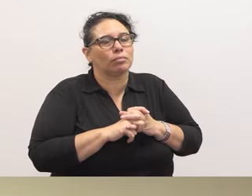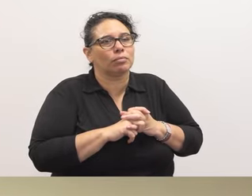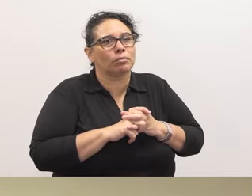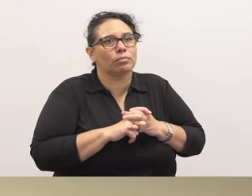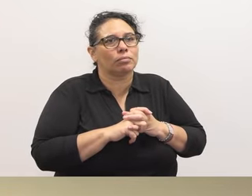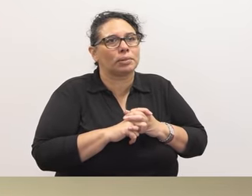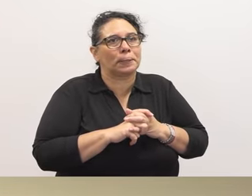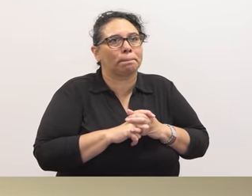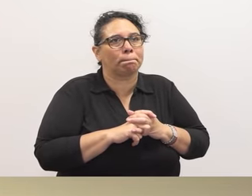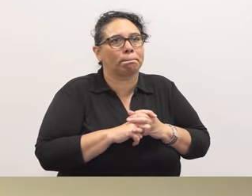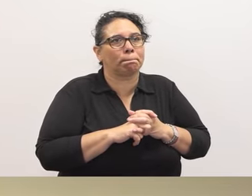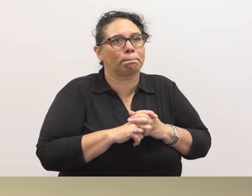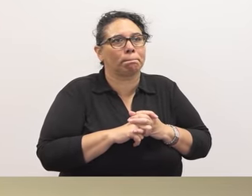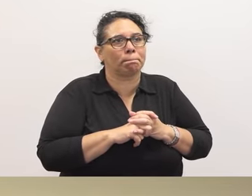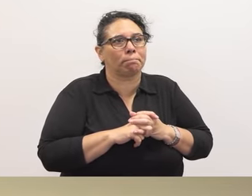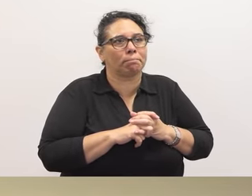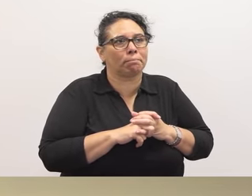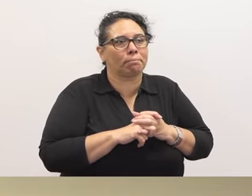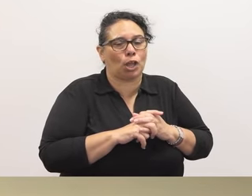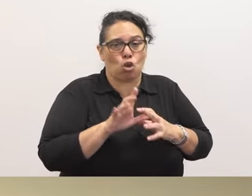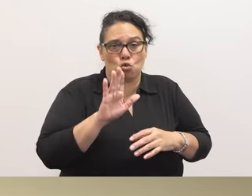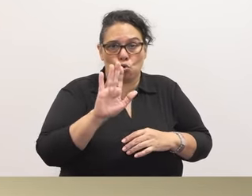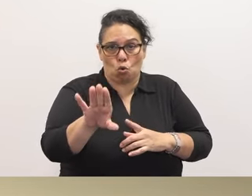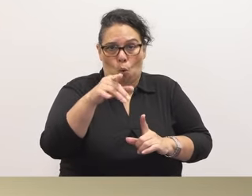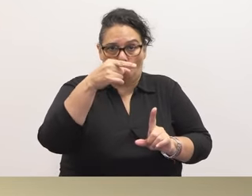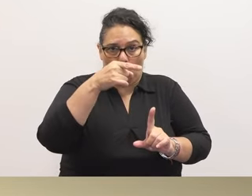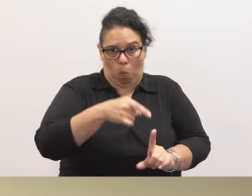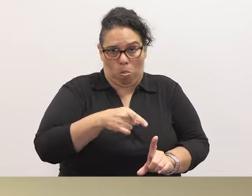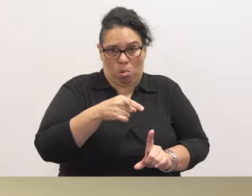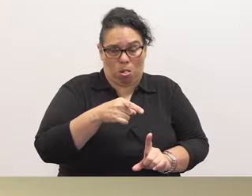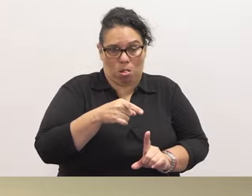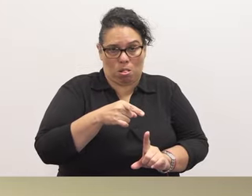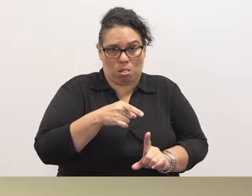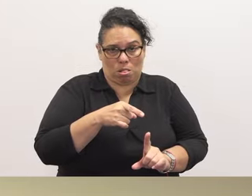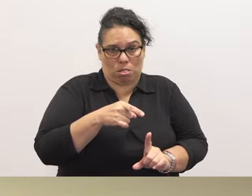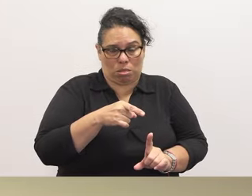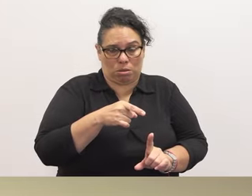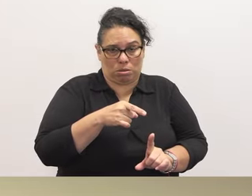set five year goals and pursue them doggedly for five years.